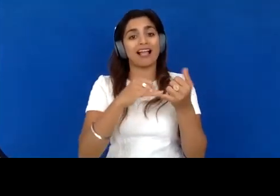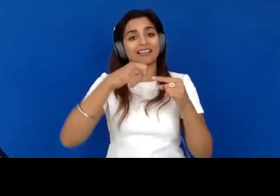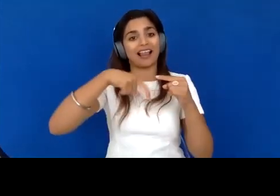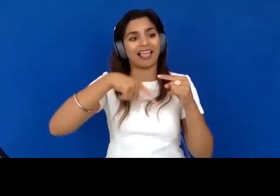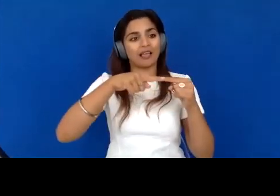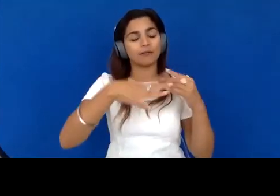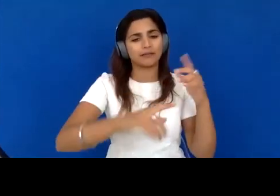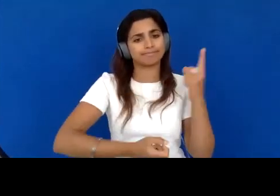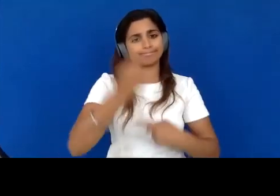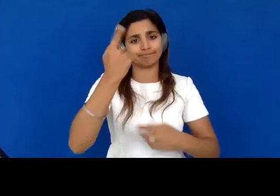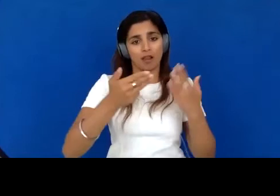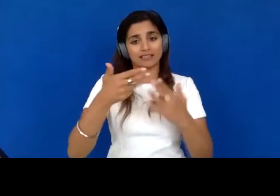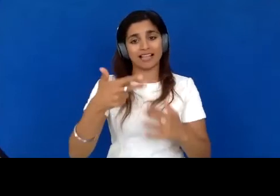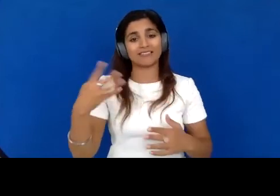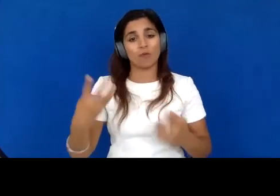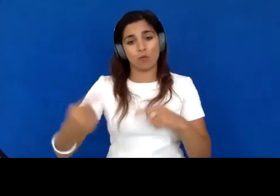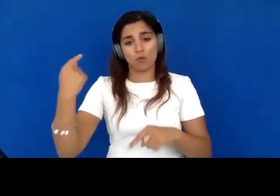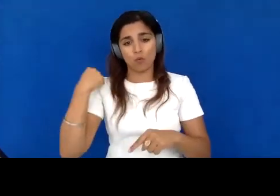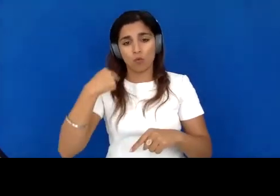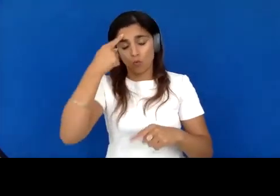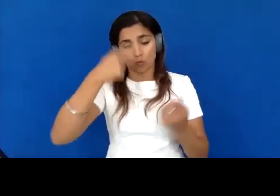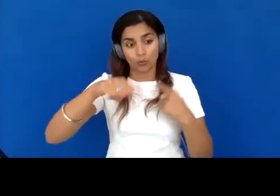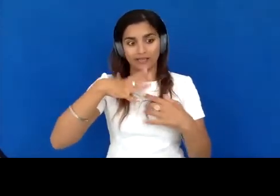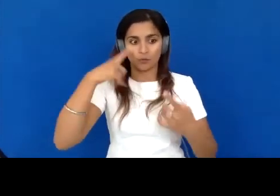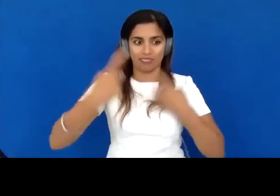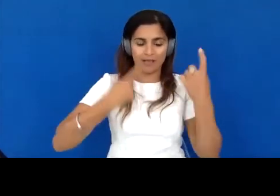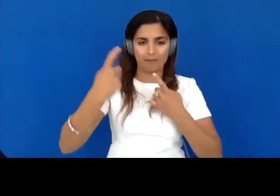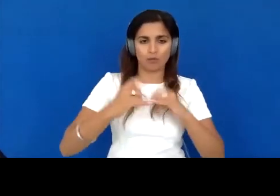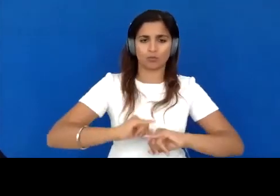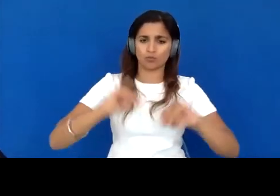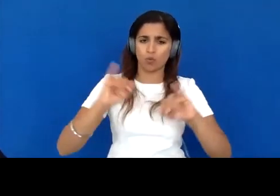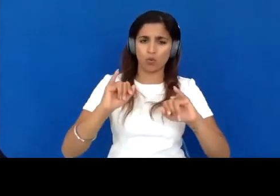ingrained in transnational capitalism the Bupa tragedy refers to one of the